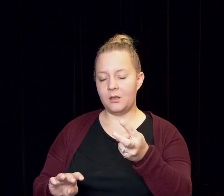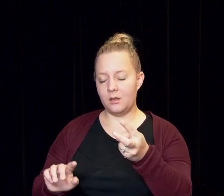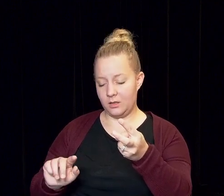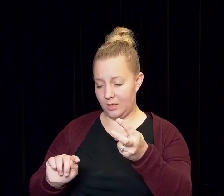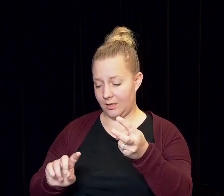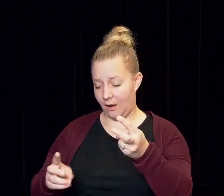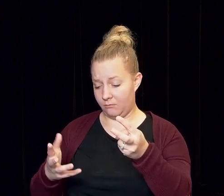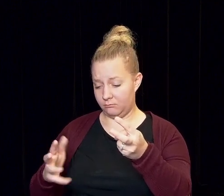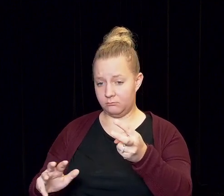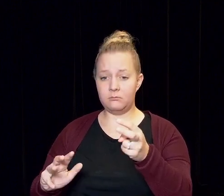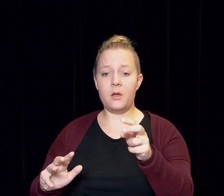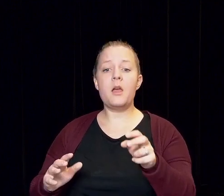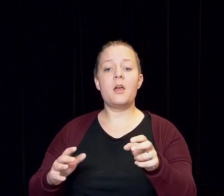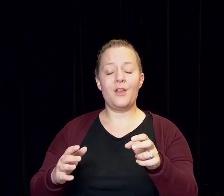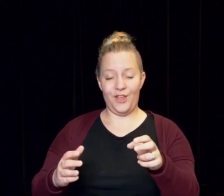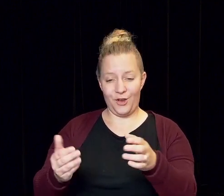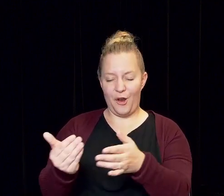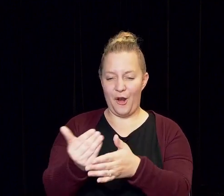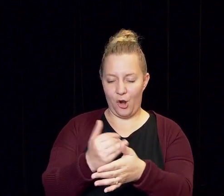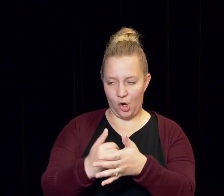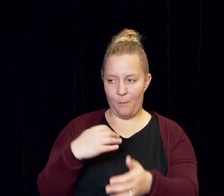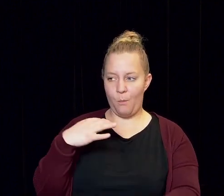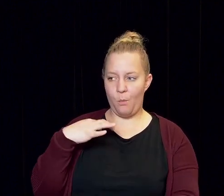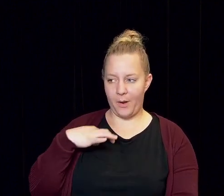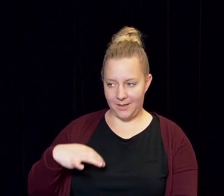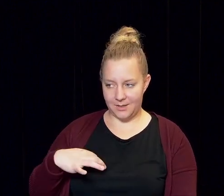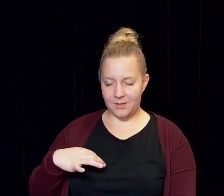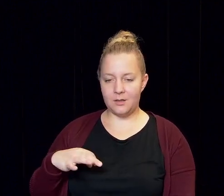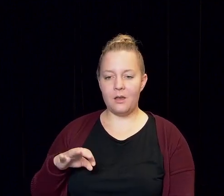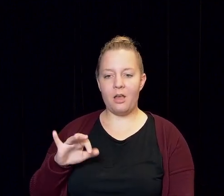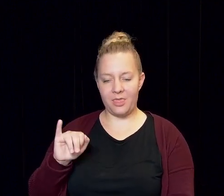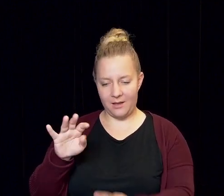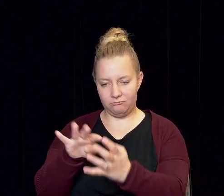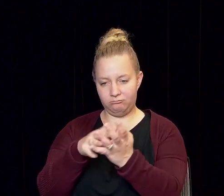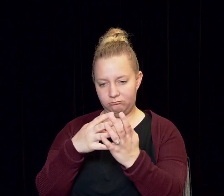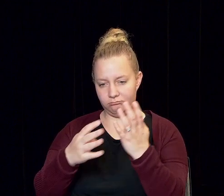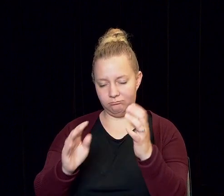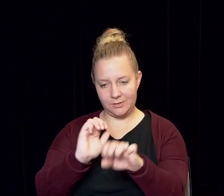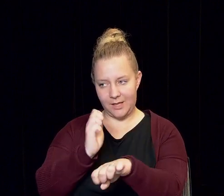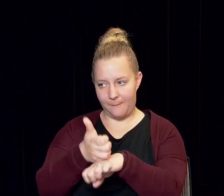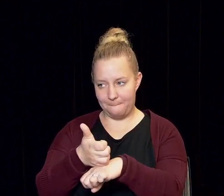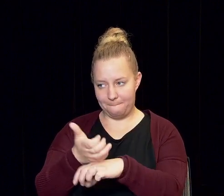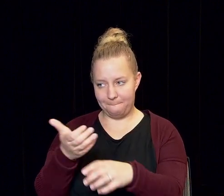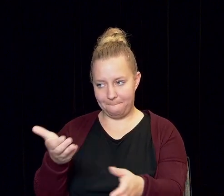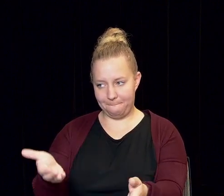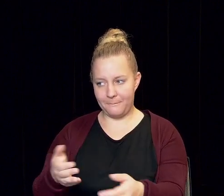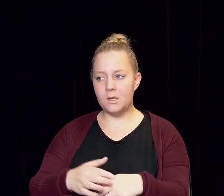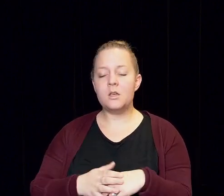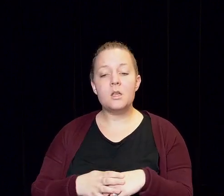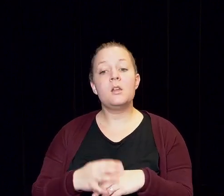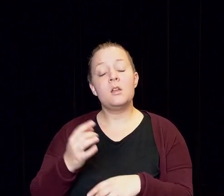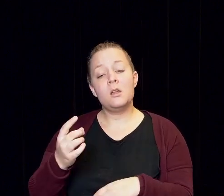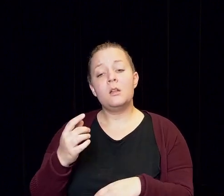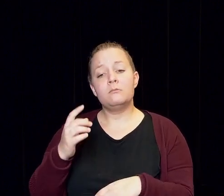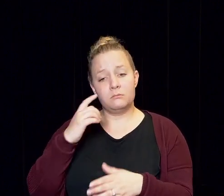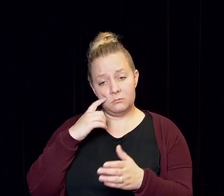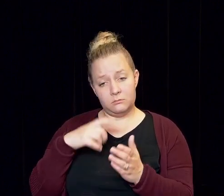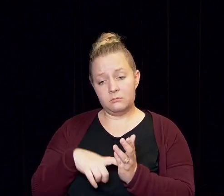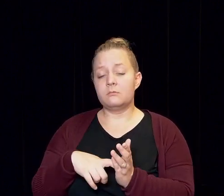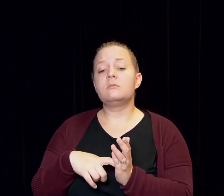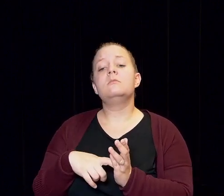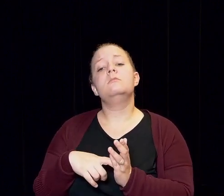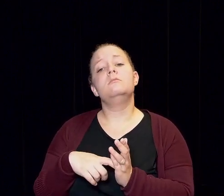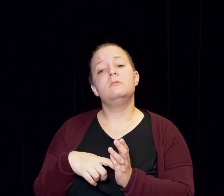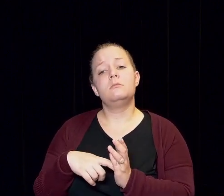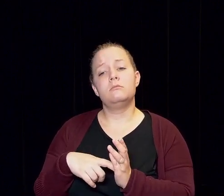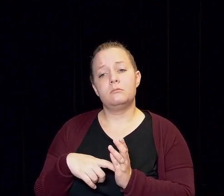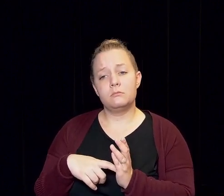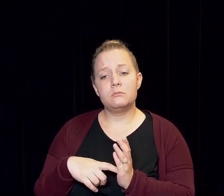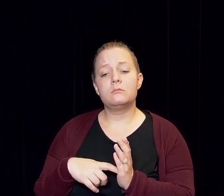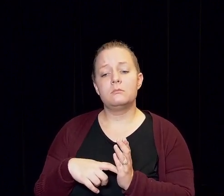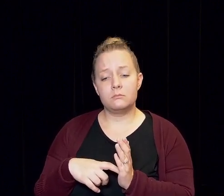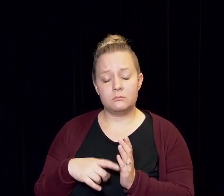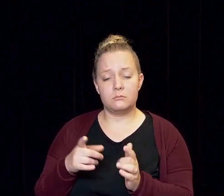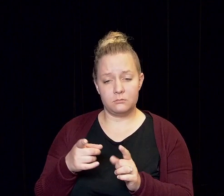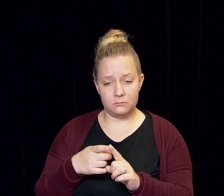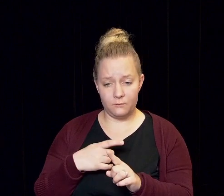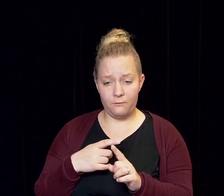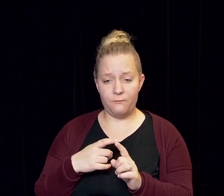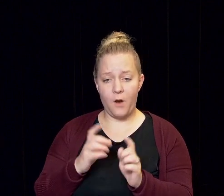then we score points. So, there's our graph all set up. And, one thing to notice is that from the origin